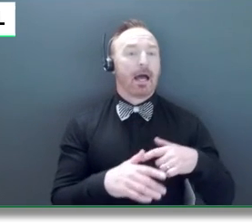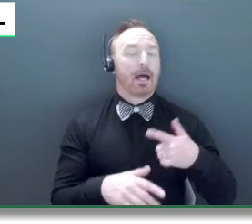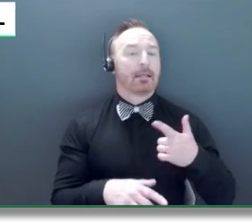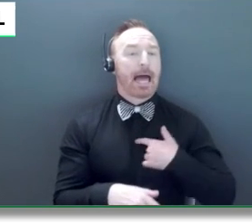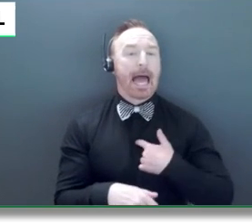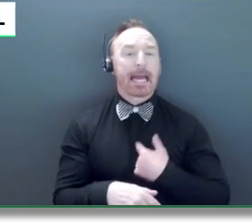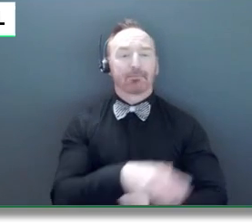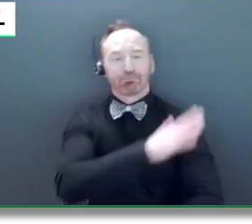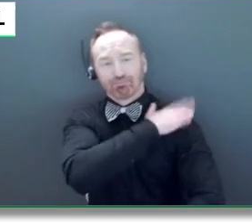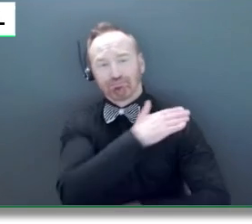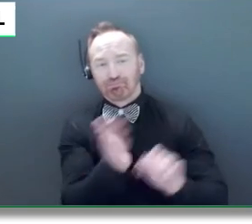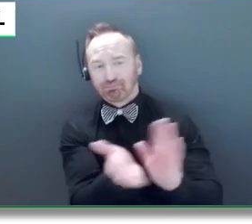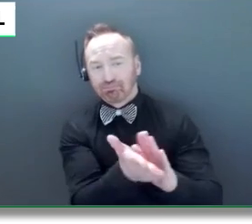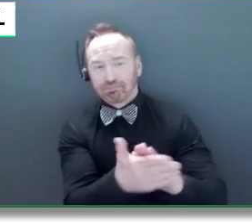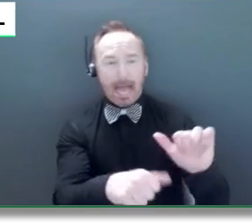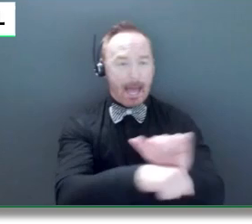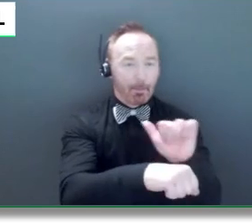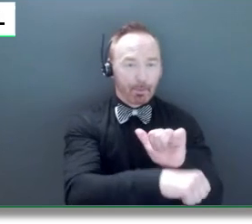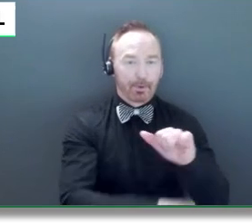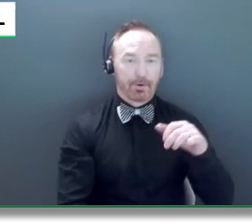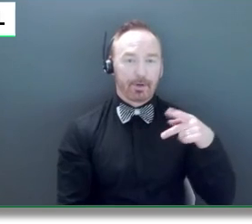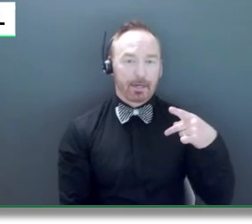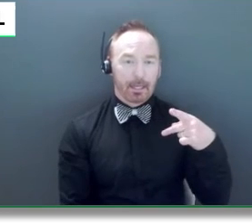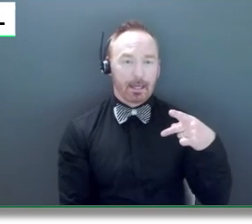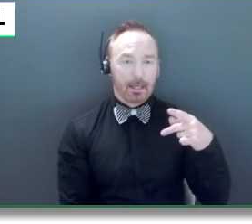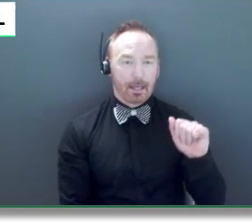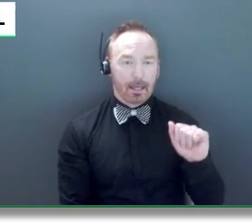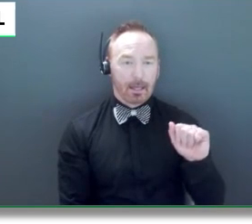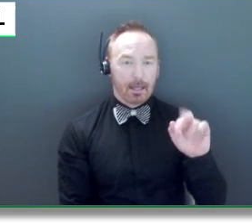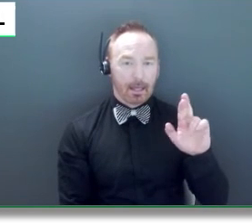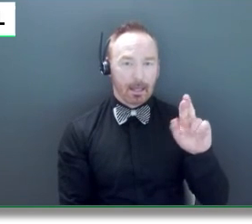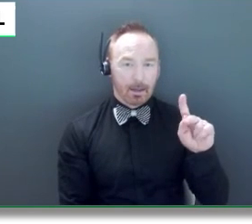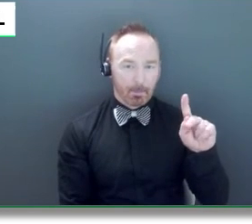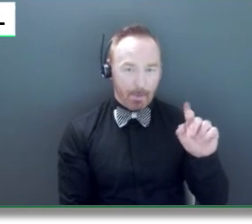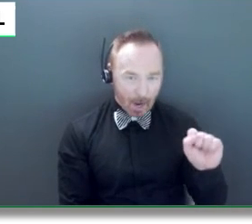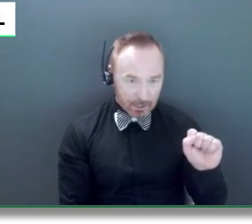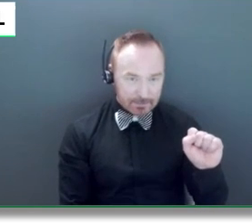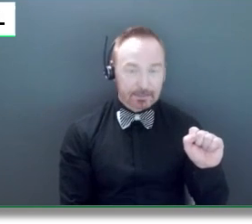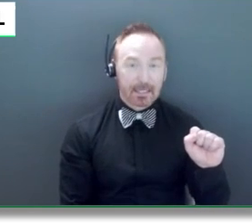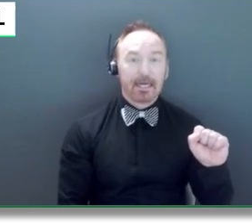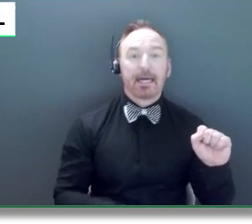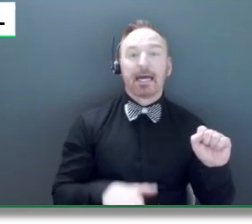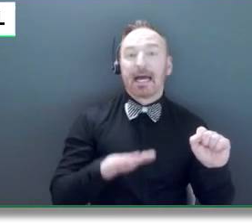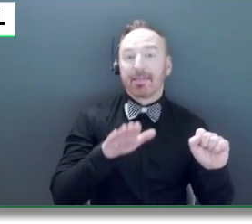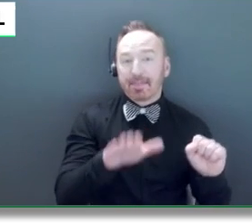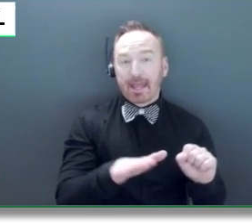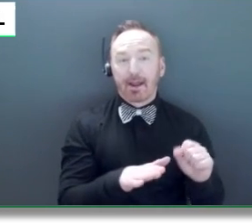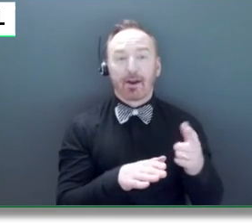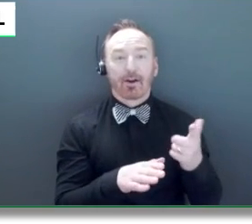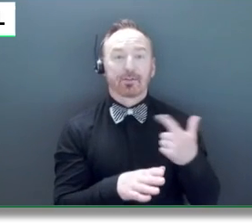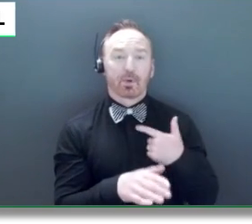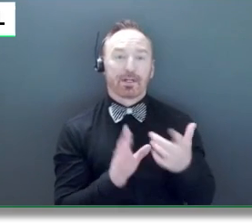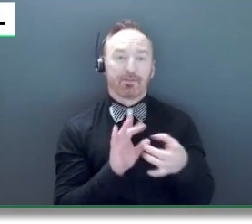in a place William Watts Lodge which is down in one of their provincial parks which provides